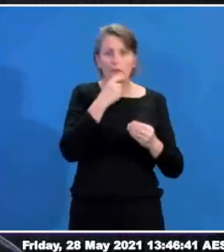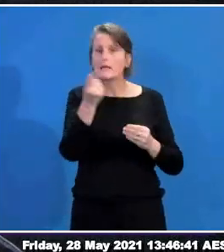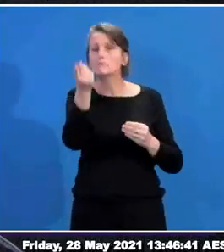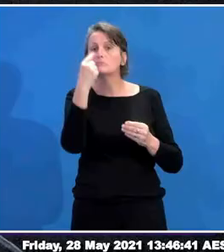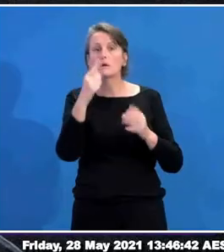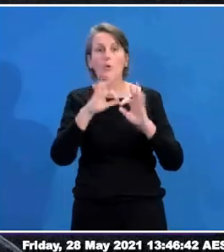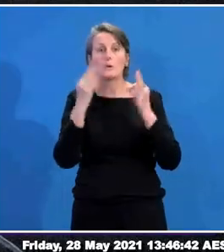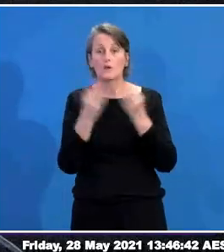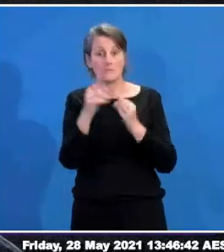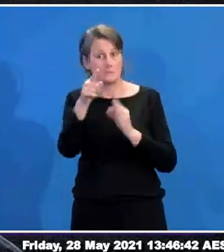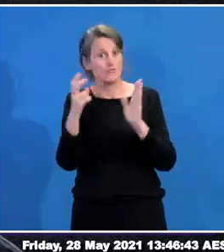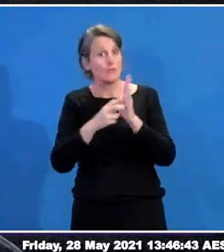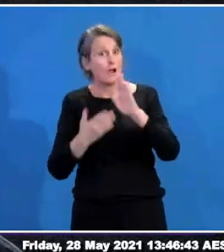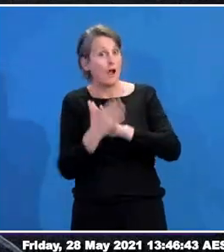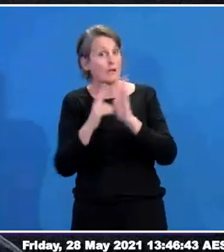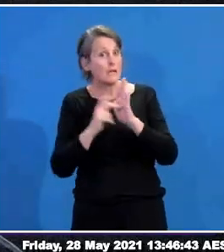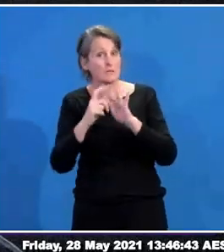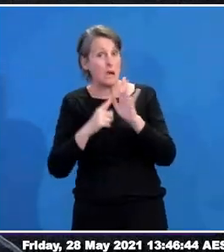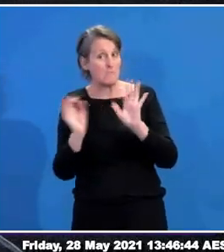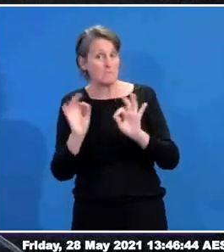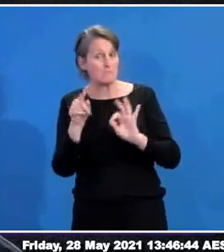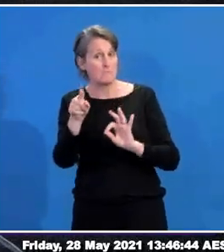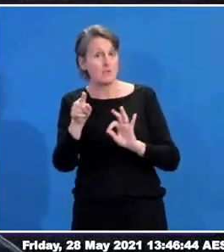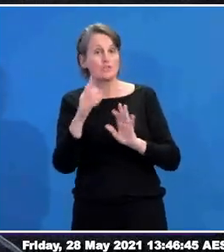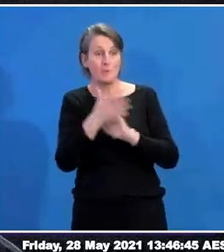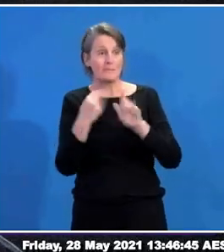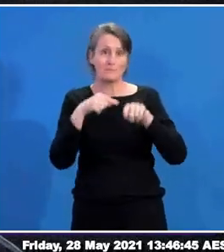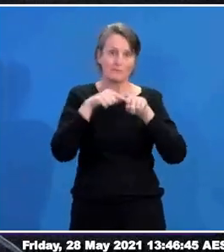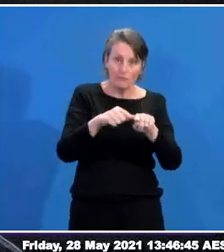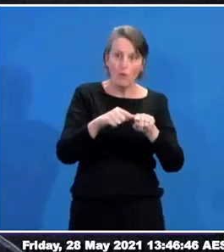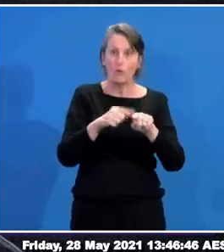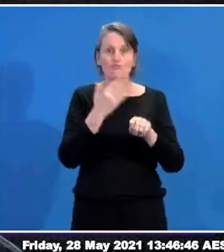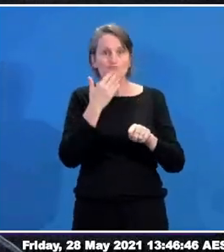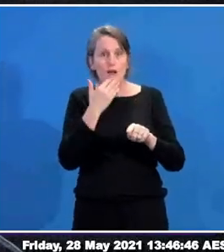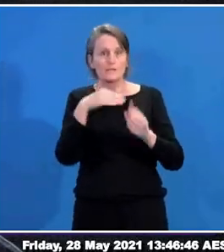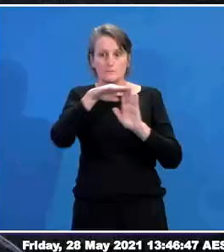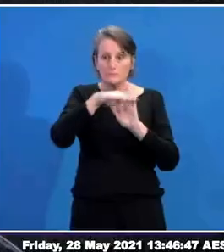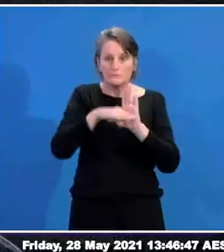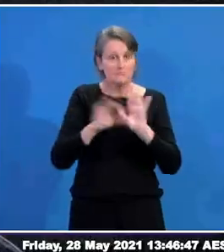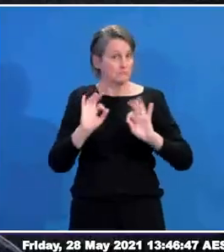are not registered, and means they are not bound by the NDIS price guide.